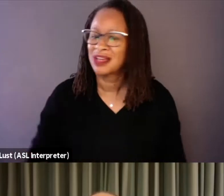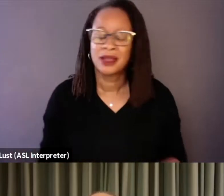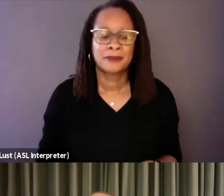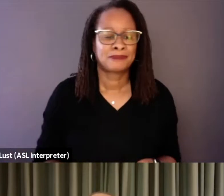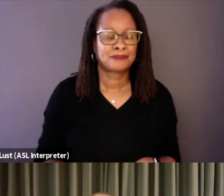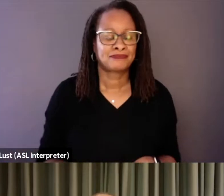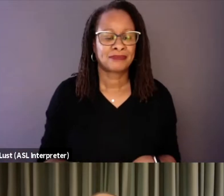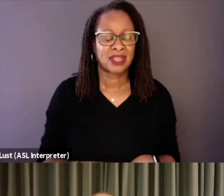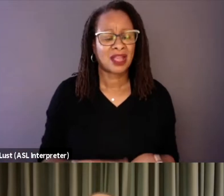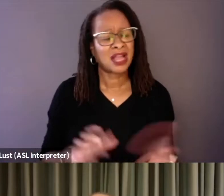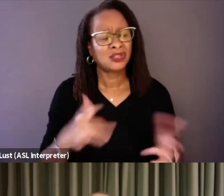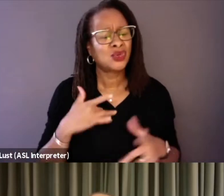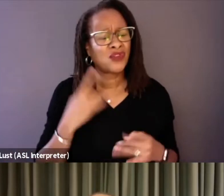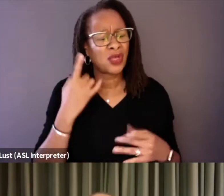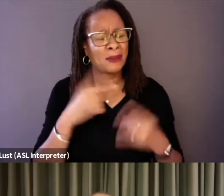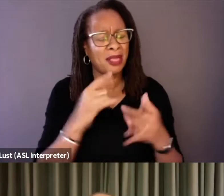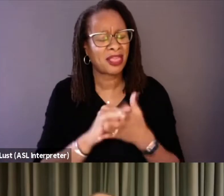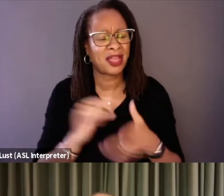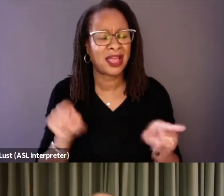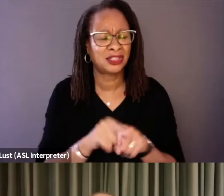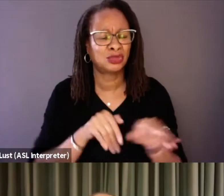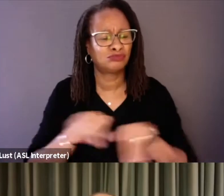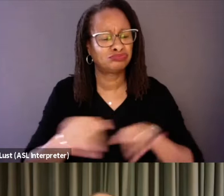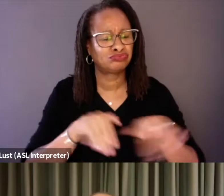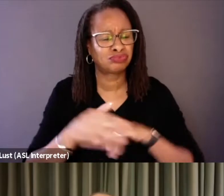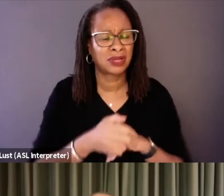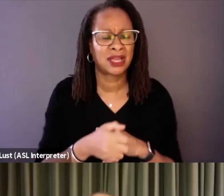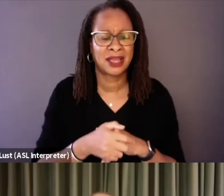David's carried out a range of emotions with it.